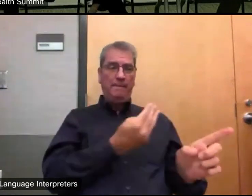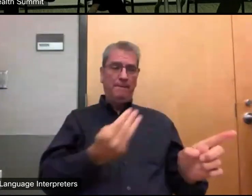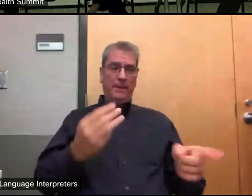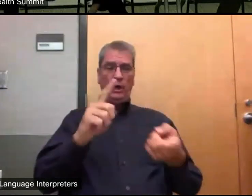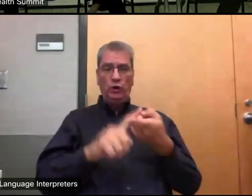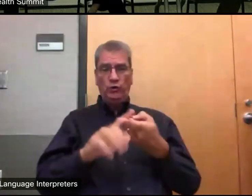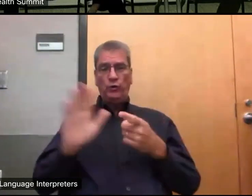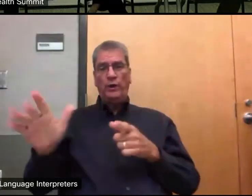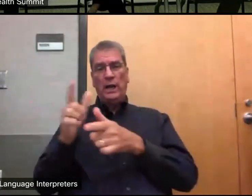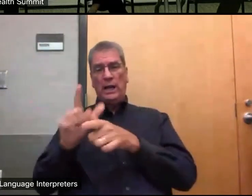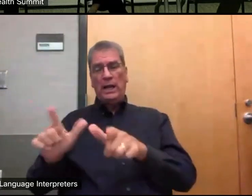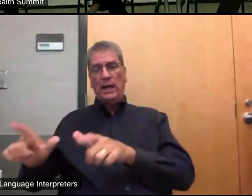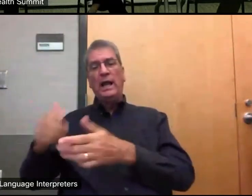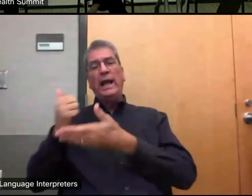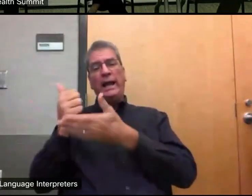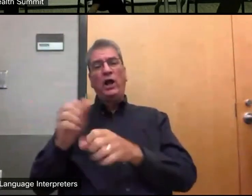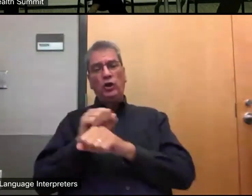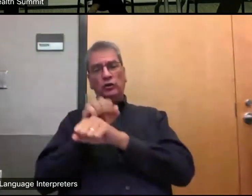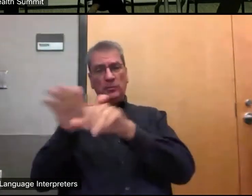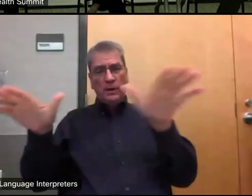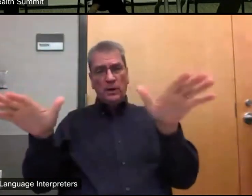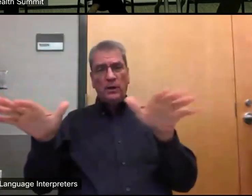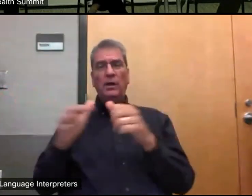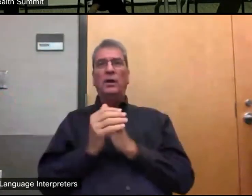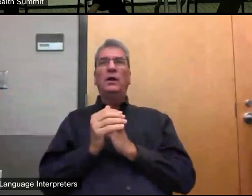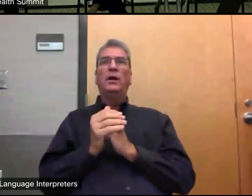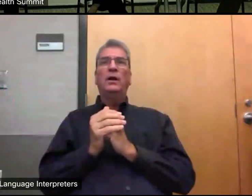spread afterwards and so, like, I'm sure there's logistically liability. I'm not a lawyer.